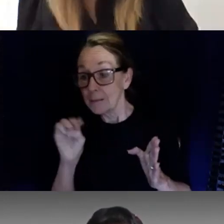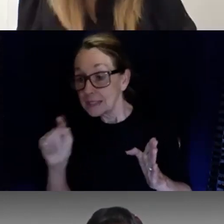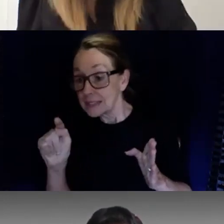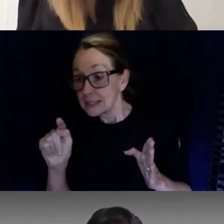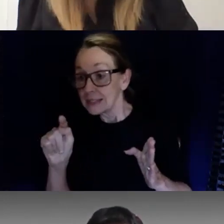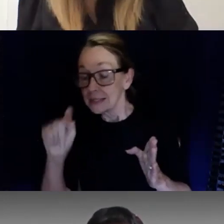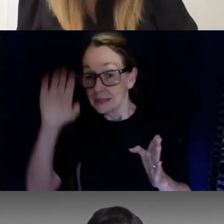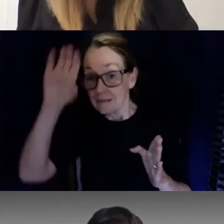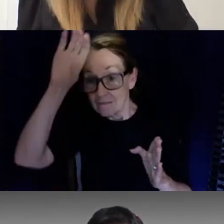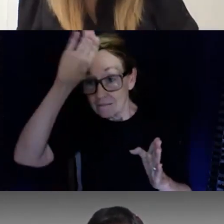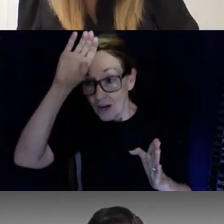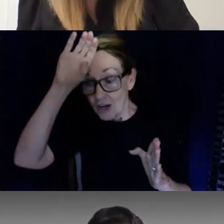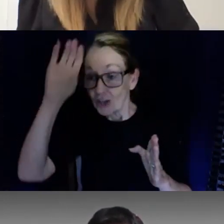GREAT, WE DON'T HAVE TO TREAD OLD GROUND AND WE CAN ENFORCE THE WEAK AREAS.